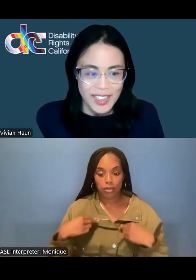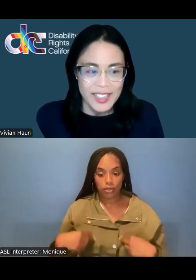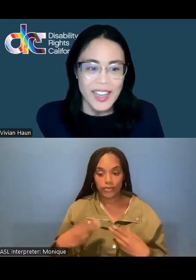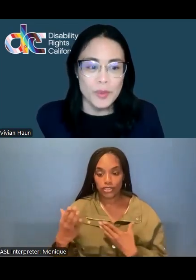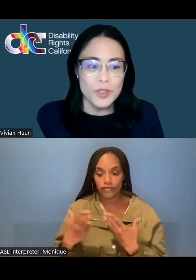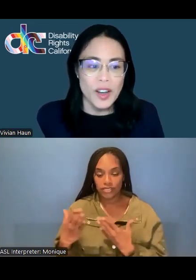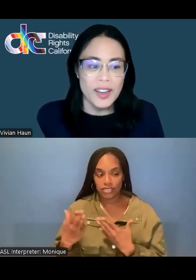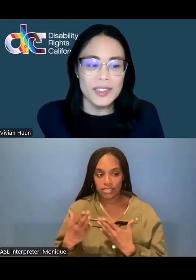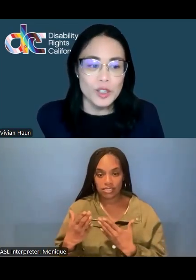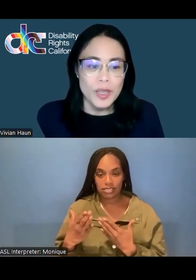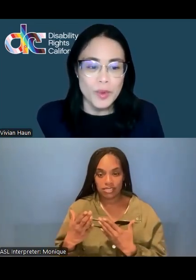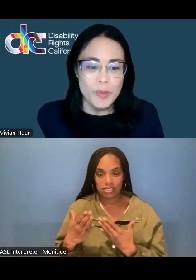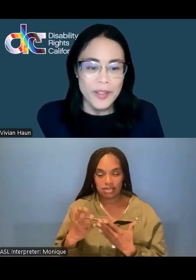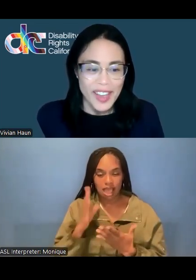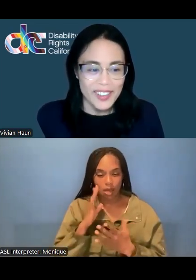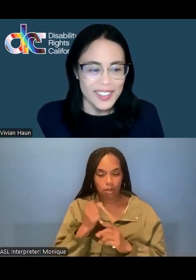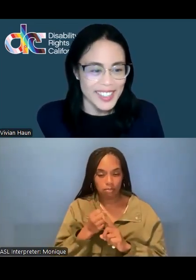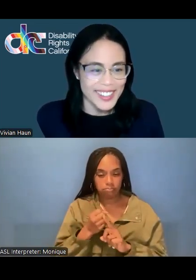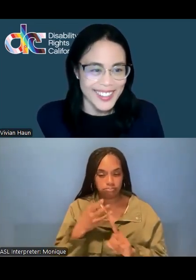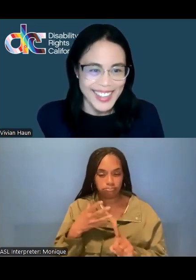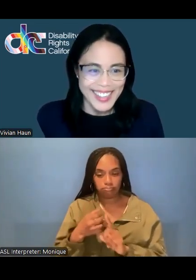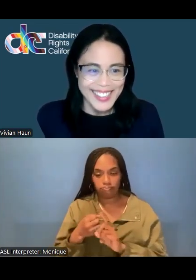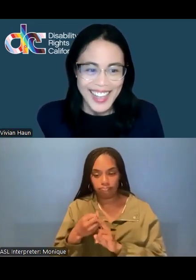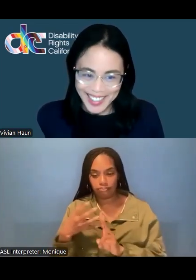And I will talk a little bit more about that in the next slide.